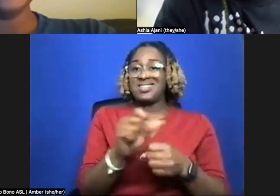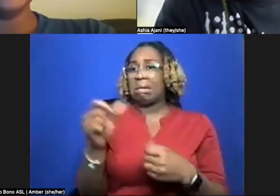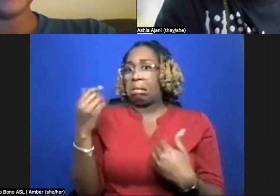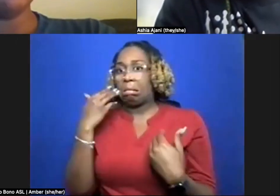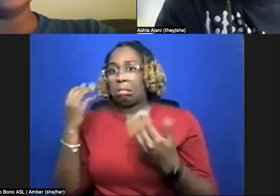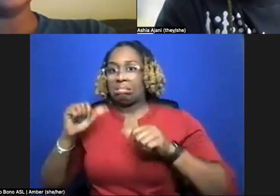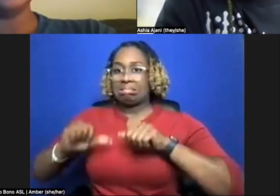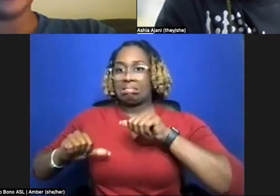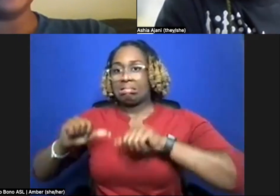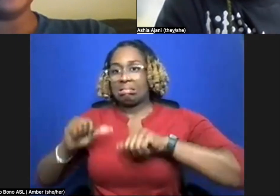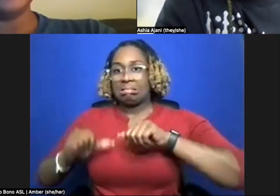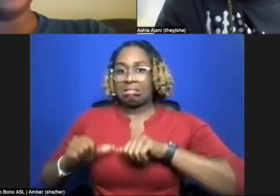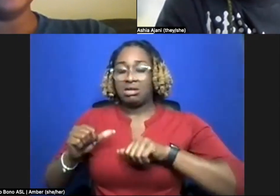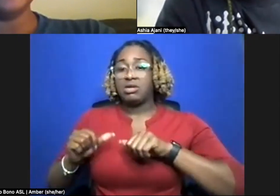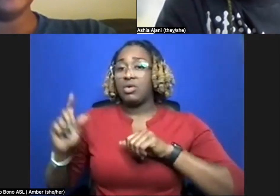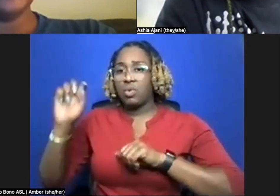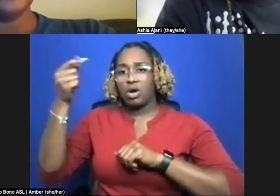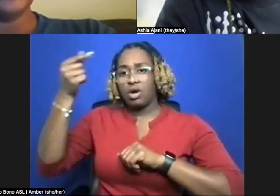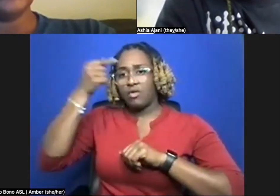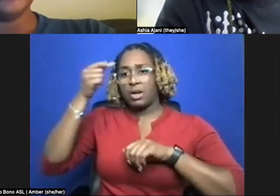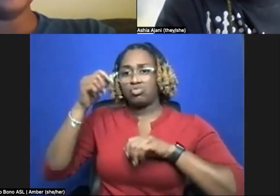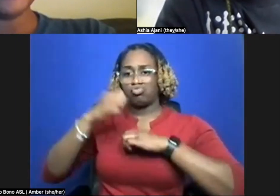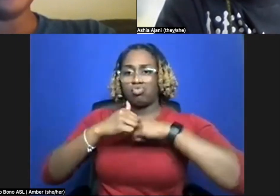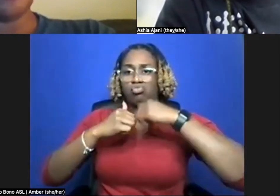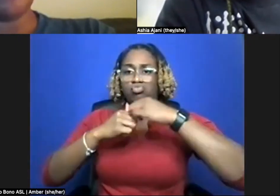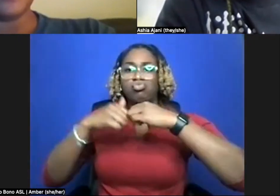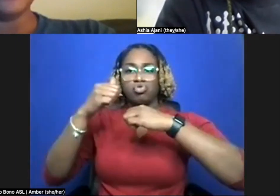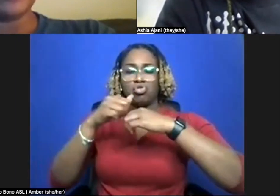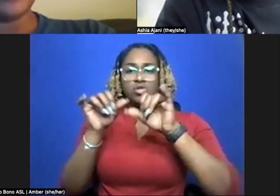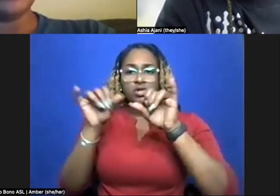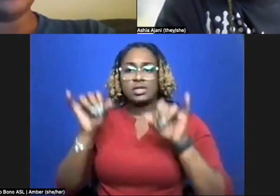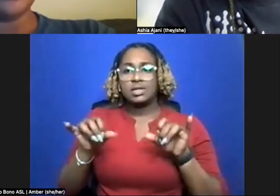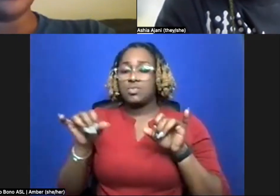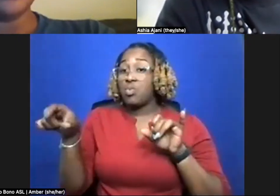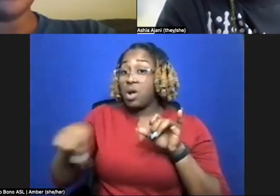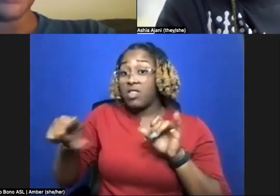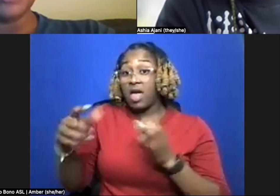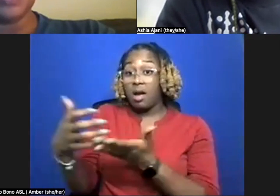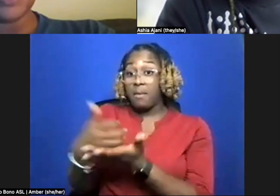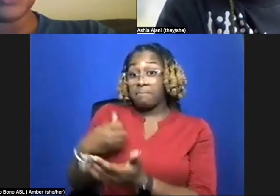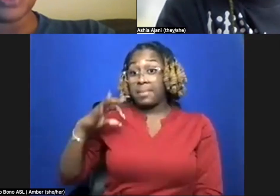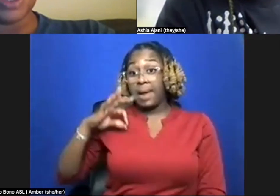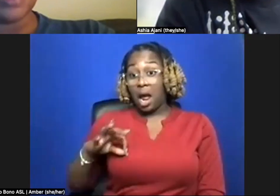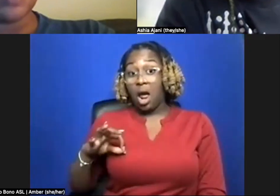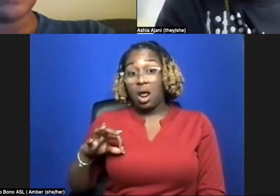these governmental structures, what they're banking on as certain is a continuation of